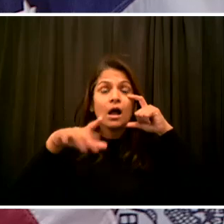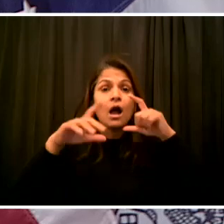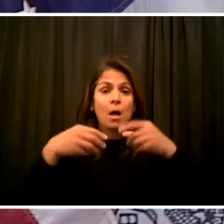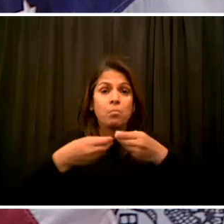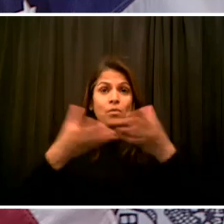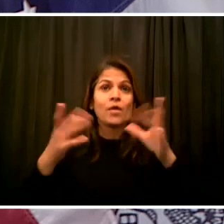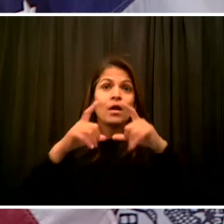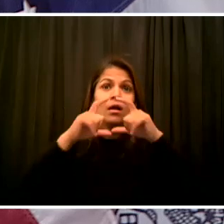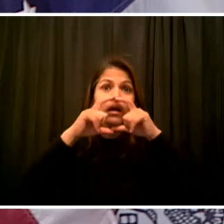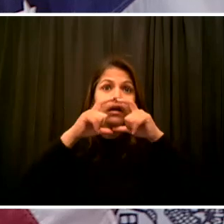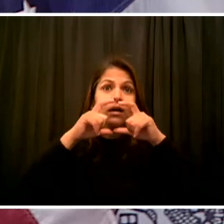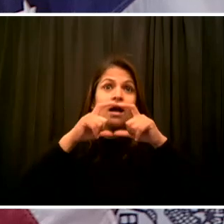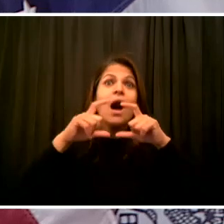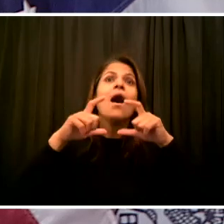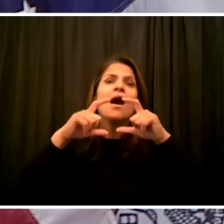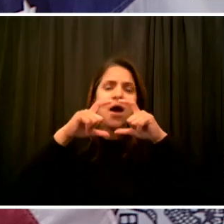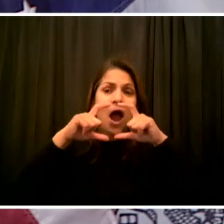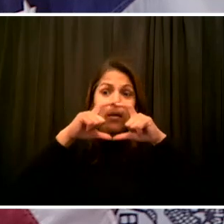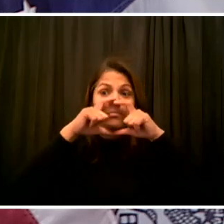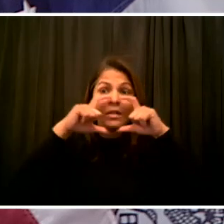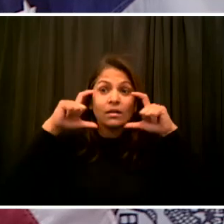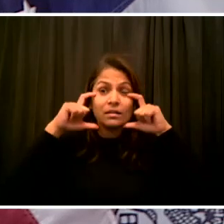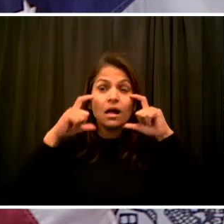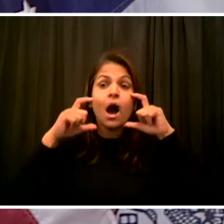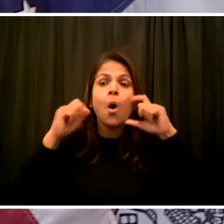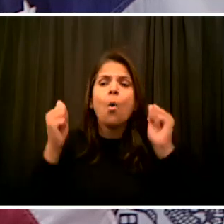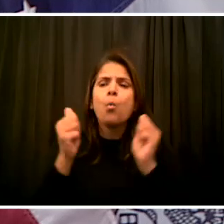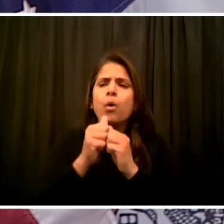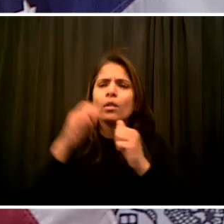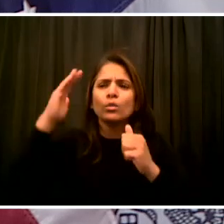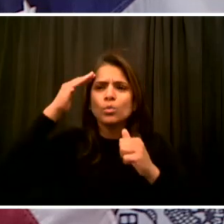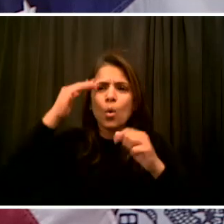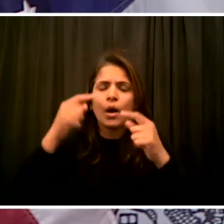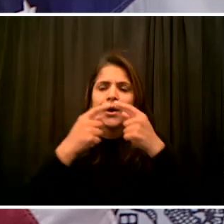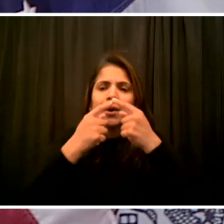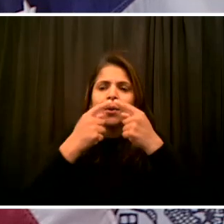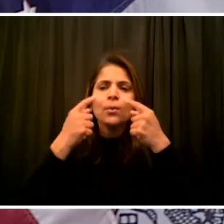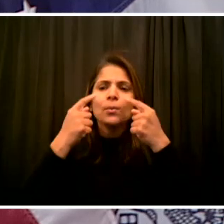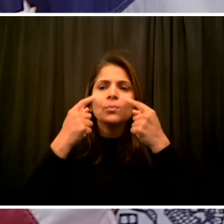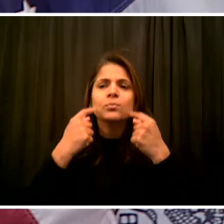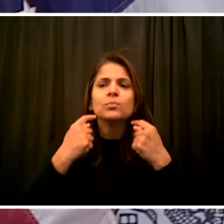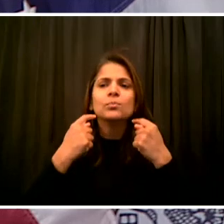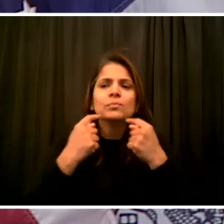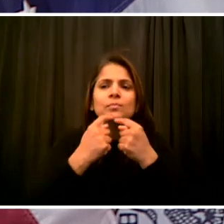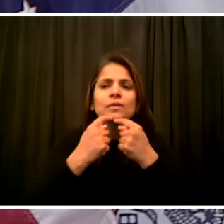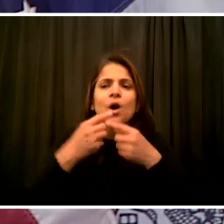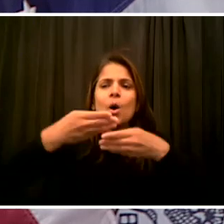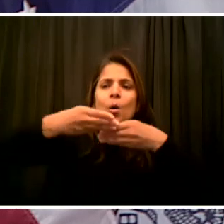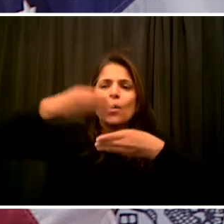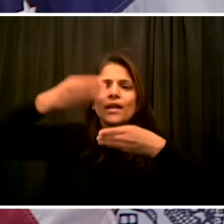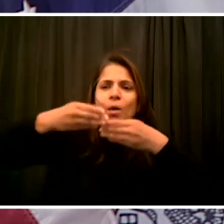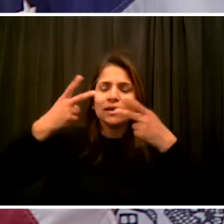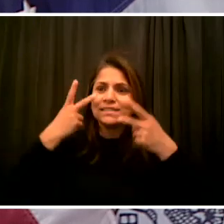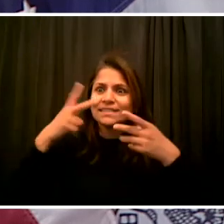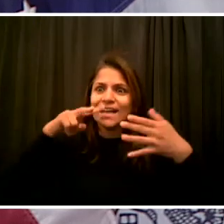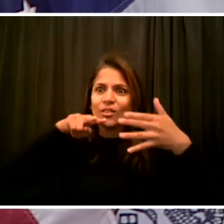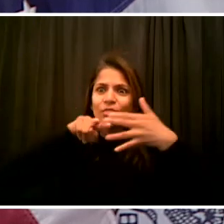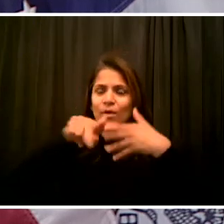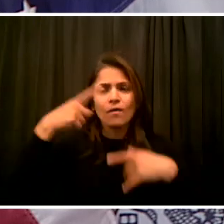WITH A CLEAR OPENING FOR THE MOUTH FOR DEAF NEW YORKERS?